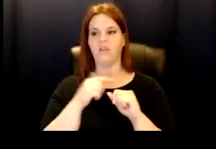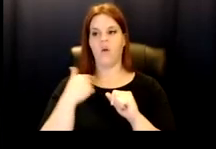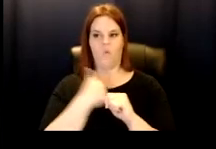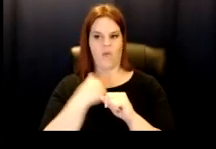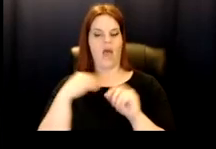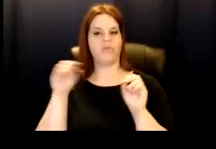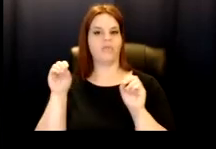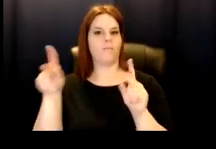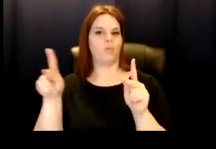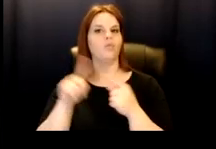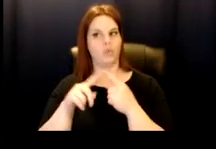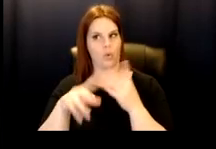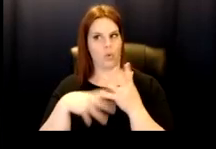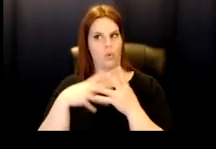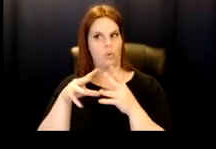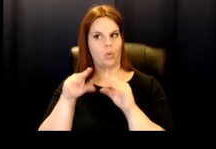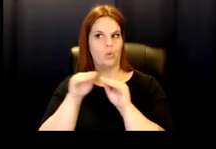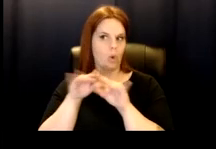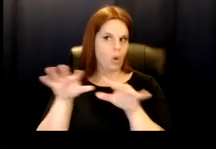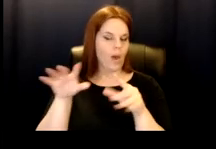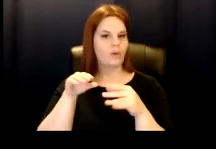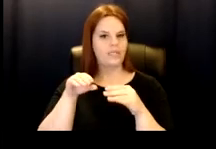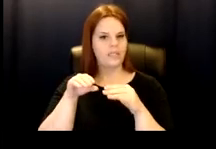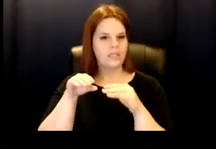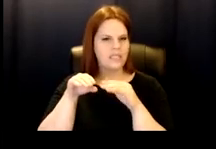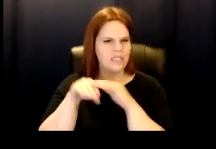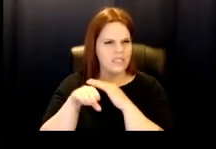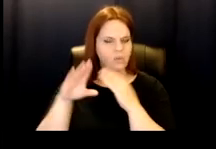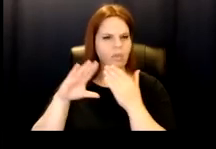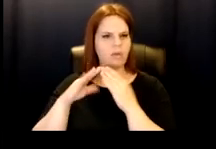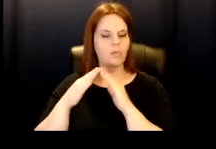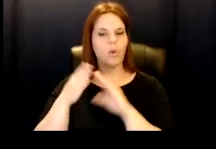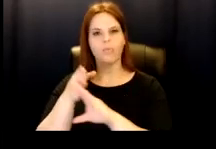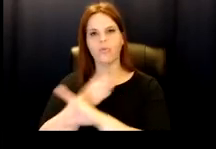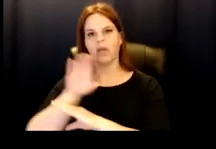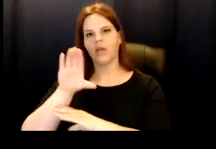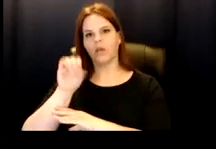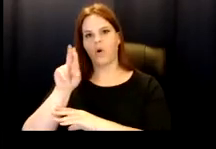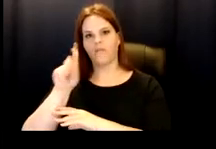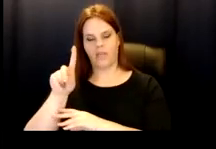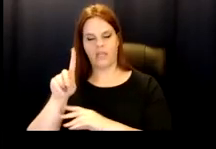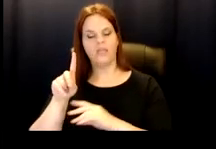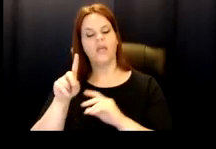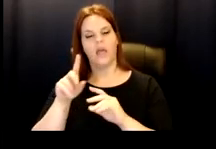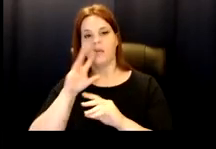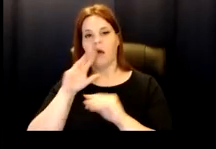to go out into the community pre COVID, and talk to people about implicit bias. You know,